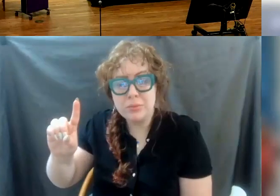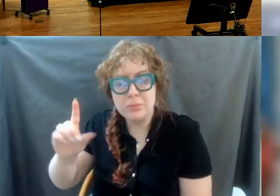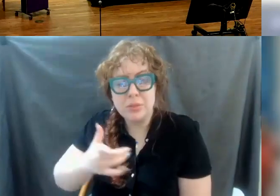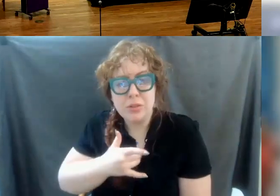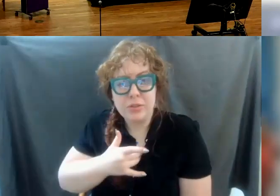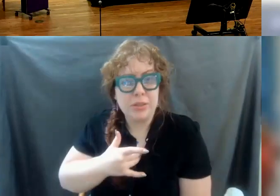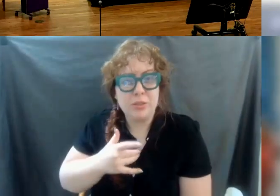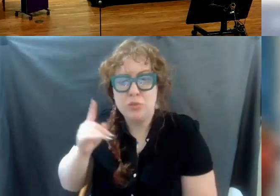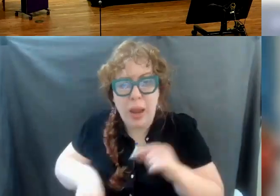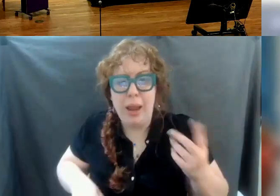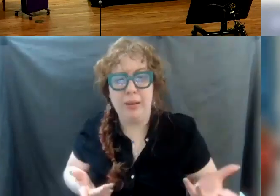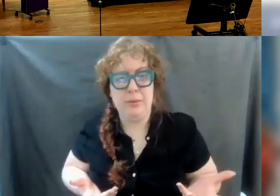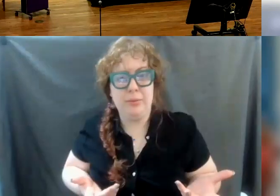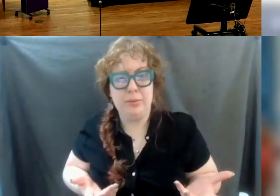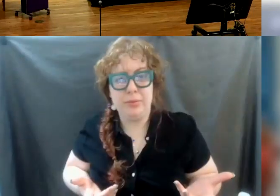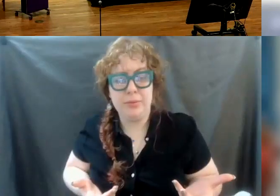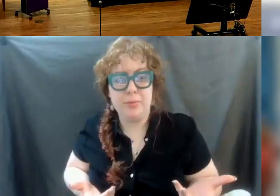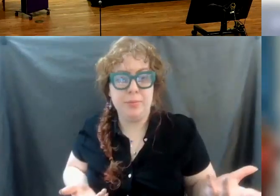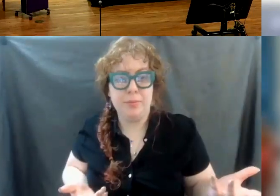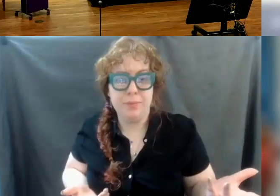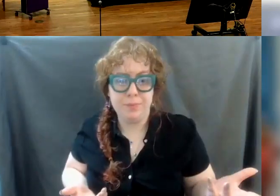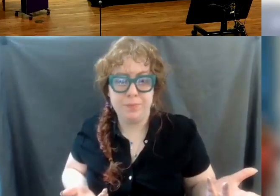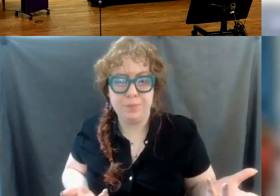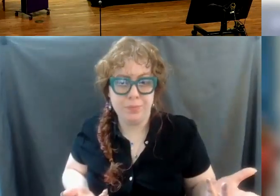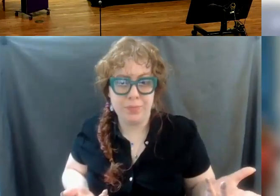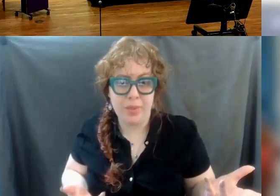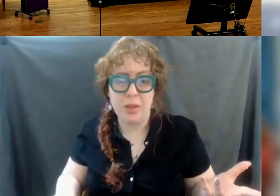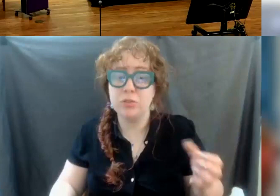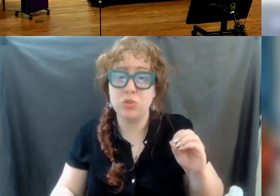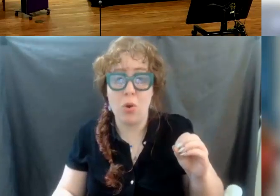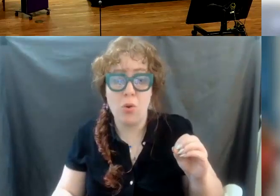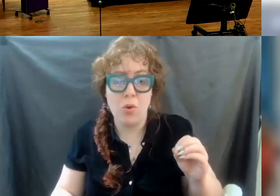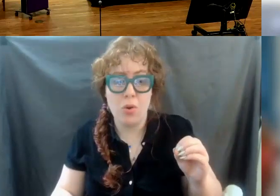if we don't find systemic, you know, I think we're leaning towards some of the policy things that are happening.